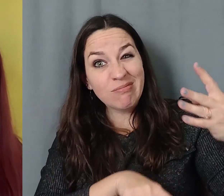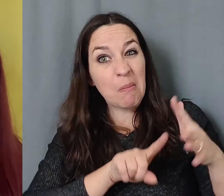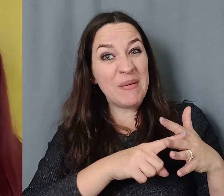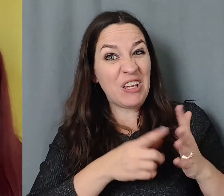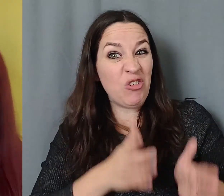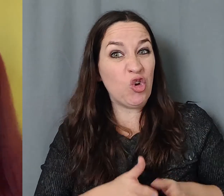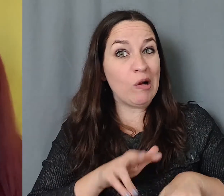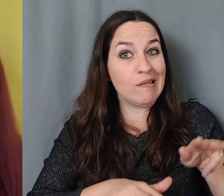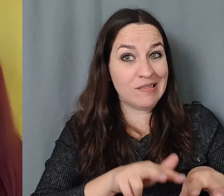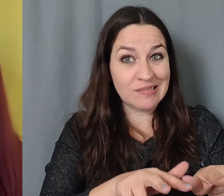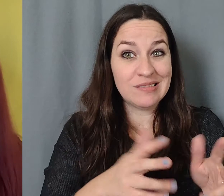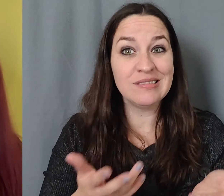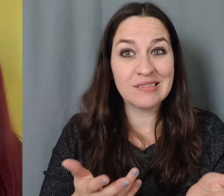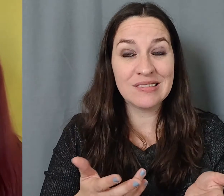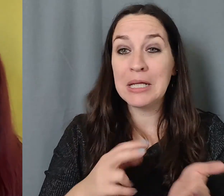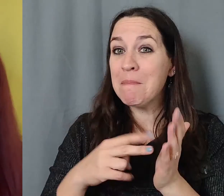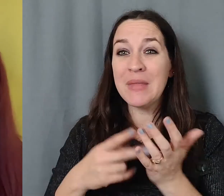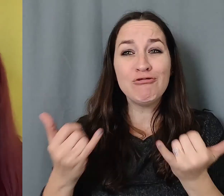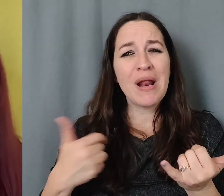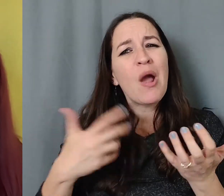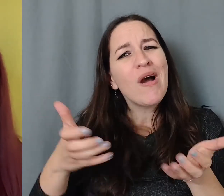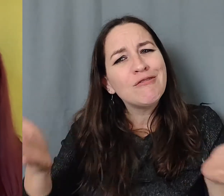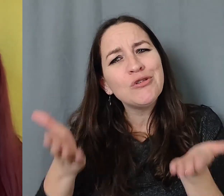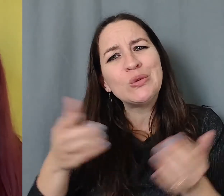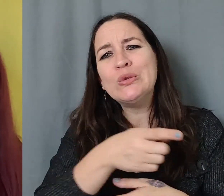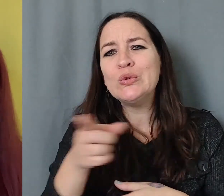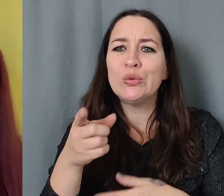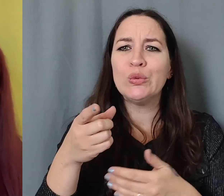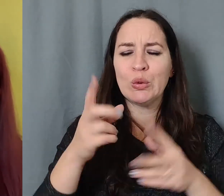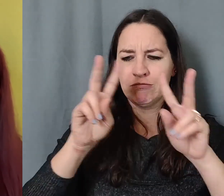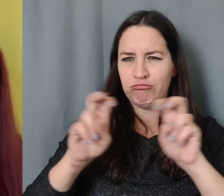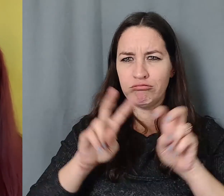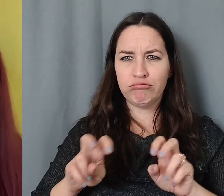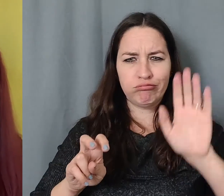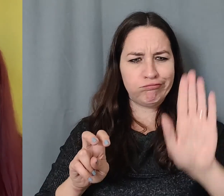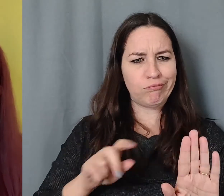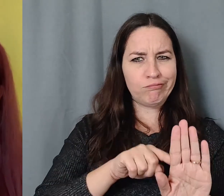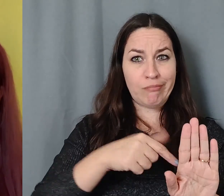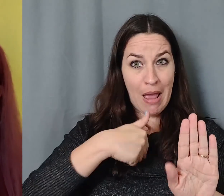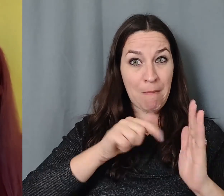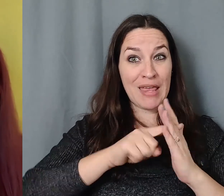And I want to invite you as we finish up this video, I want to invite you to look at those things and consider what are you a beginner at?